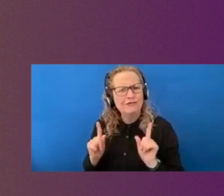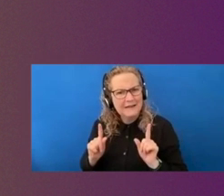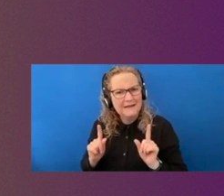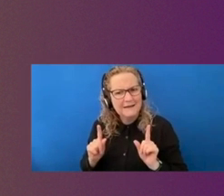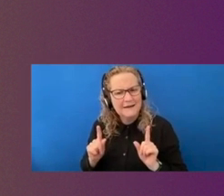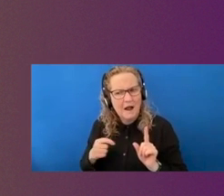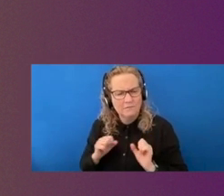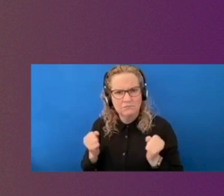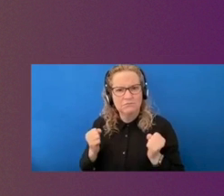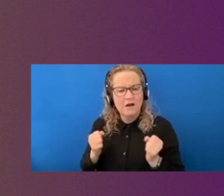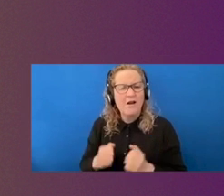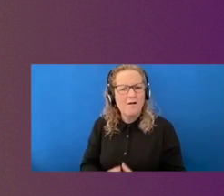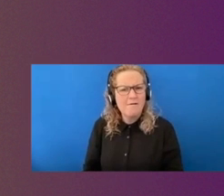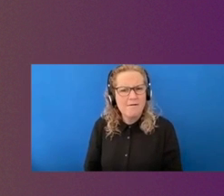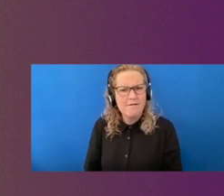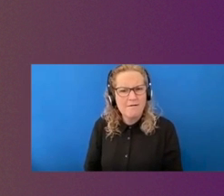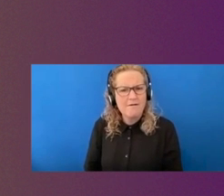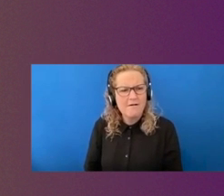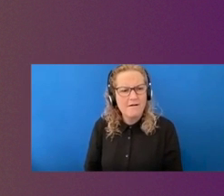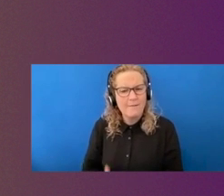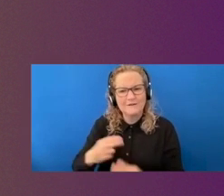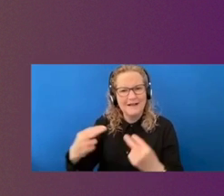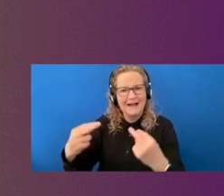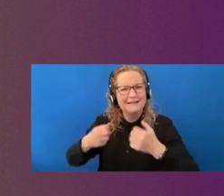I think we're making some progress but we still have a very long way